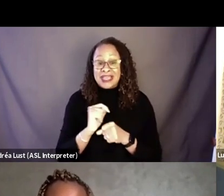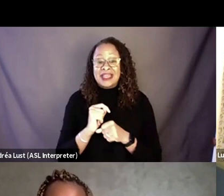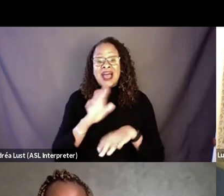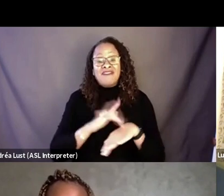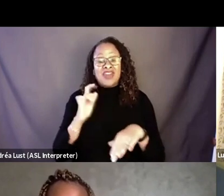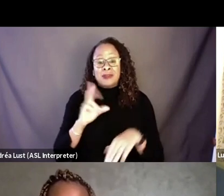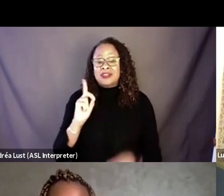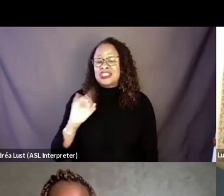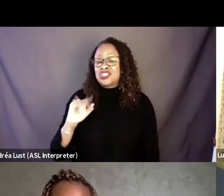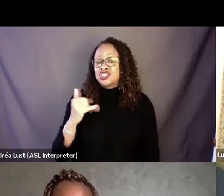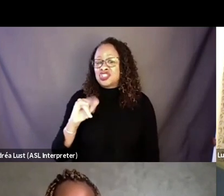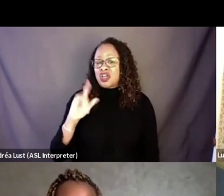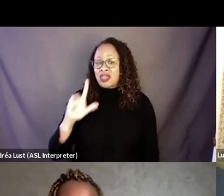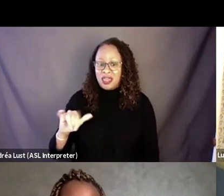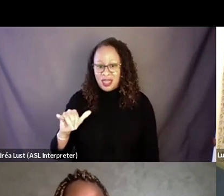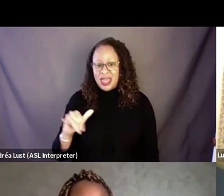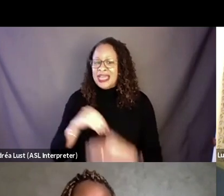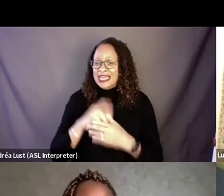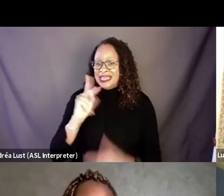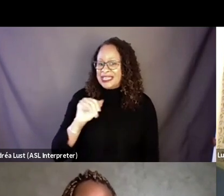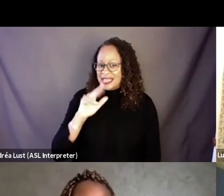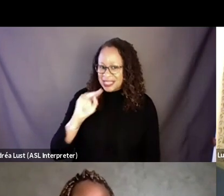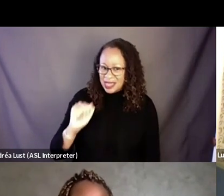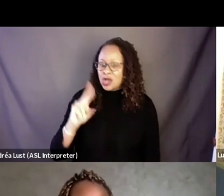in Tanzania, in South Africa and in Nigeria, just because